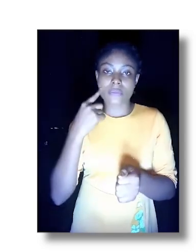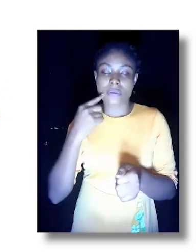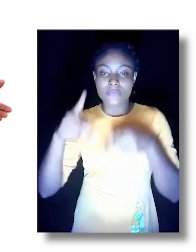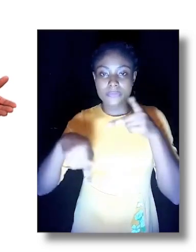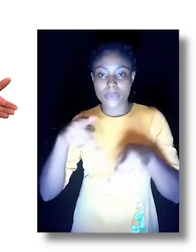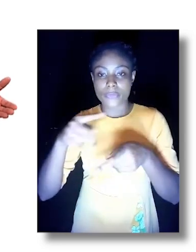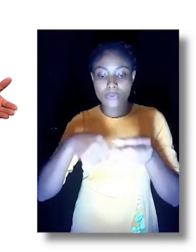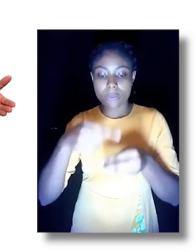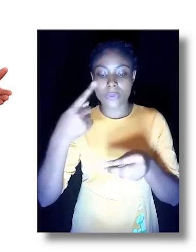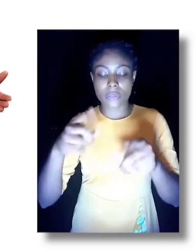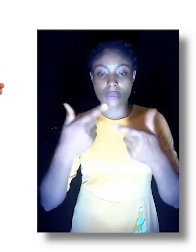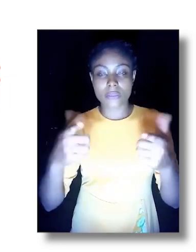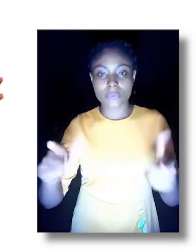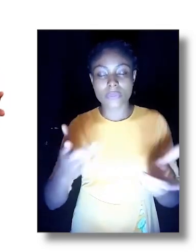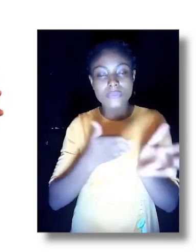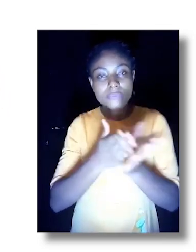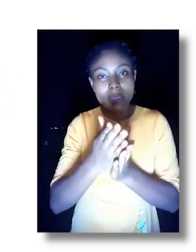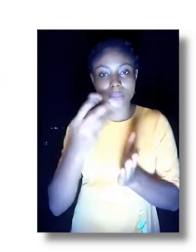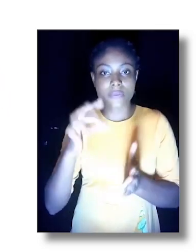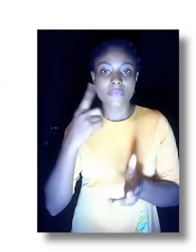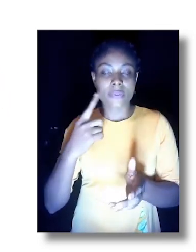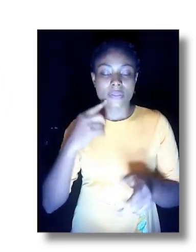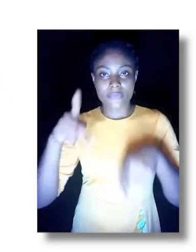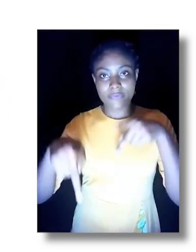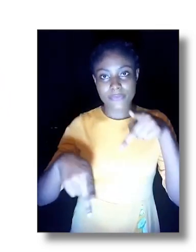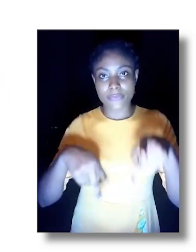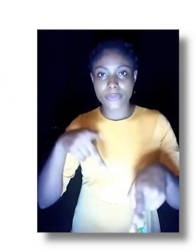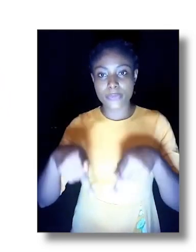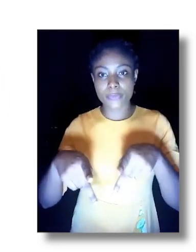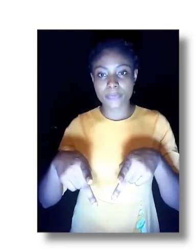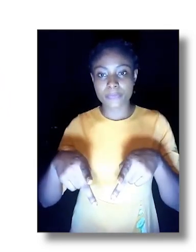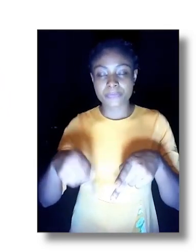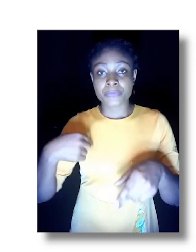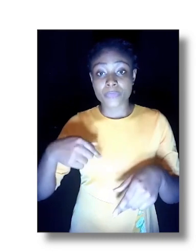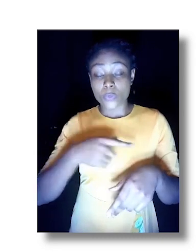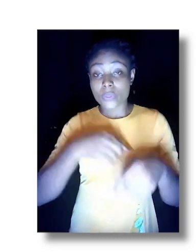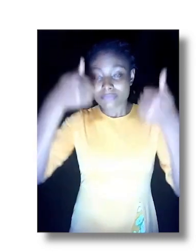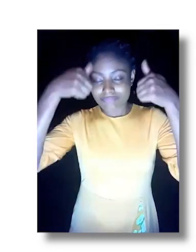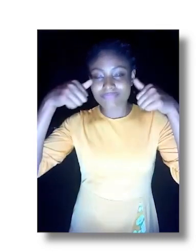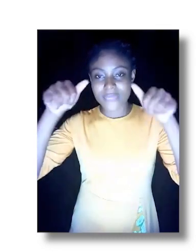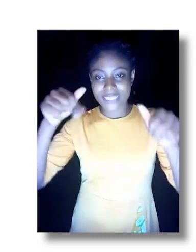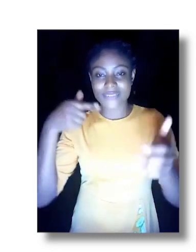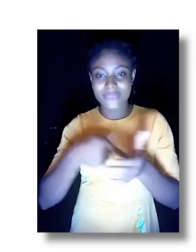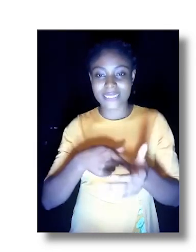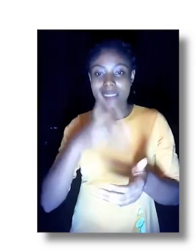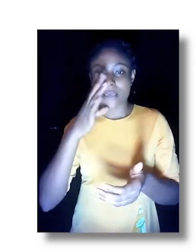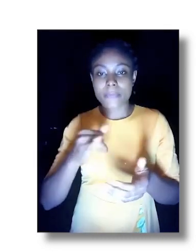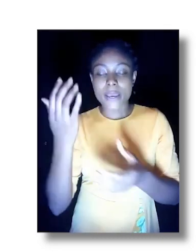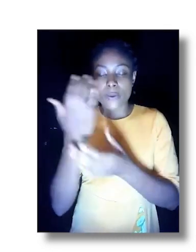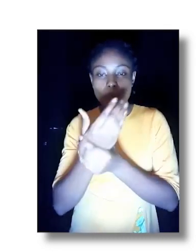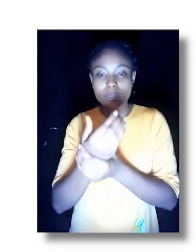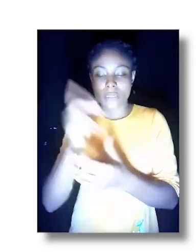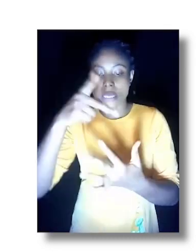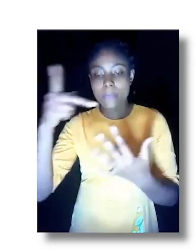We achieved this by holding a public lecture in 3 Nigerian Universities, 3 Secondary Schools